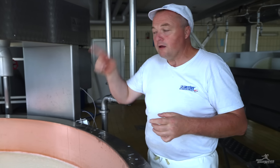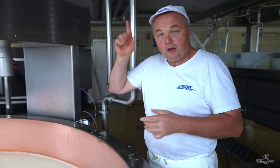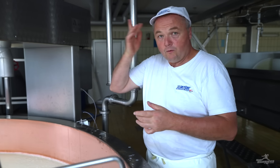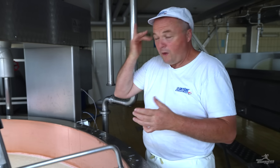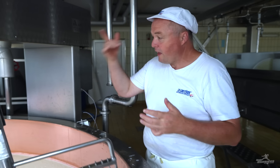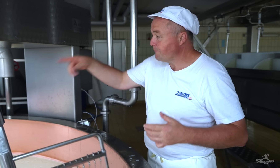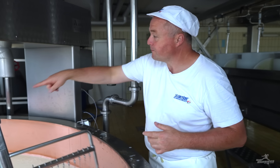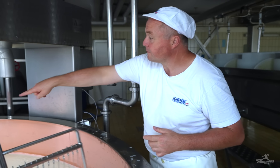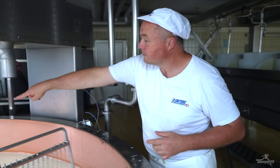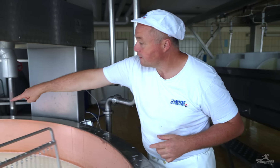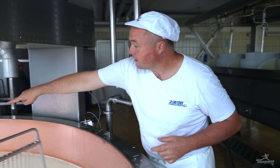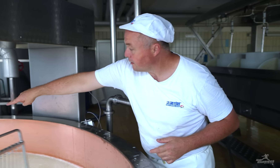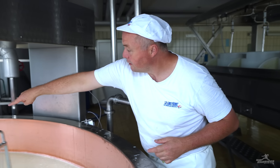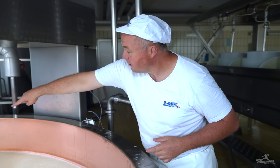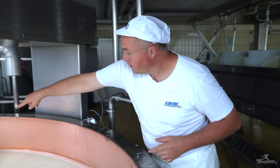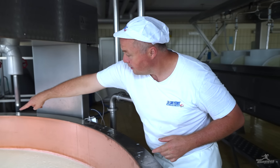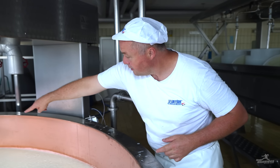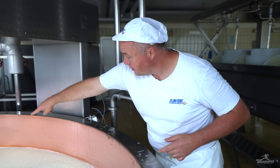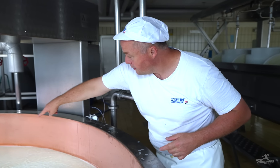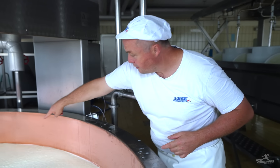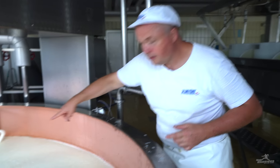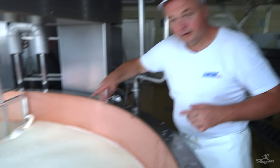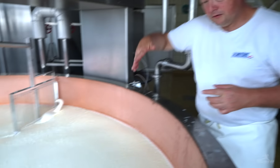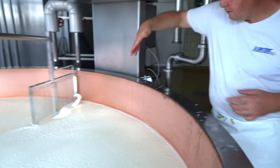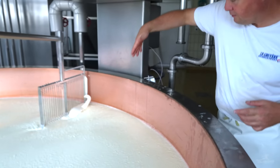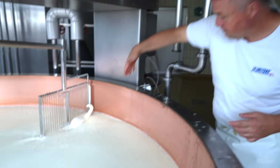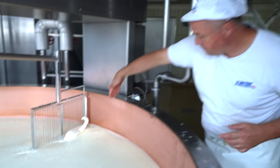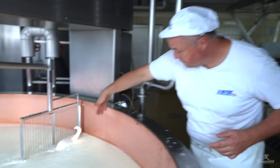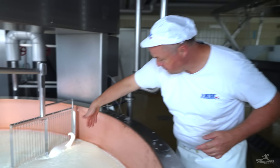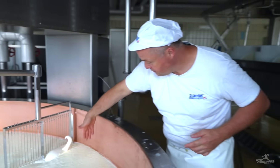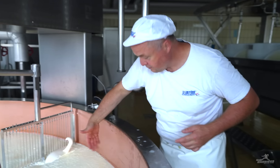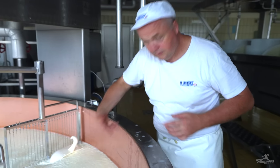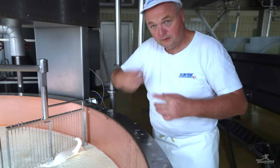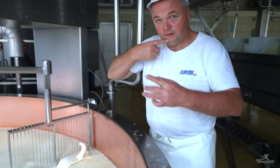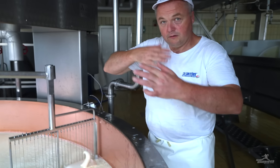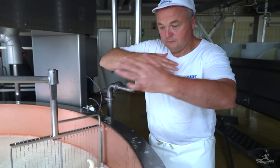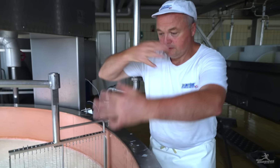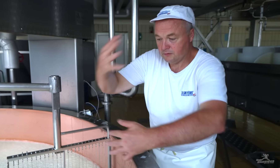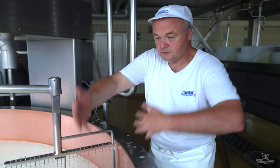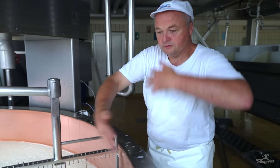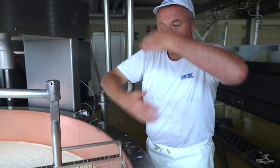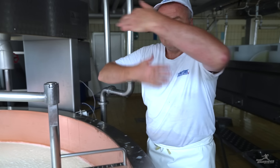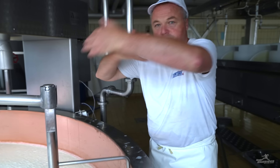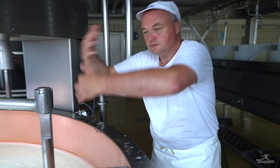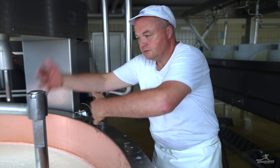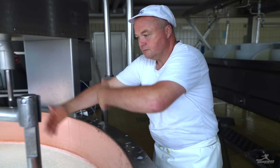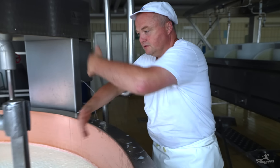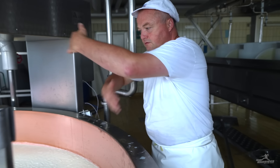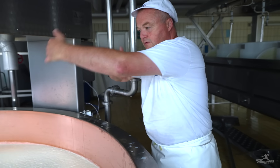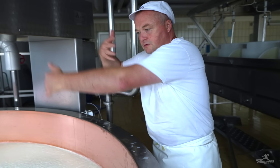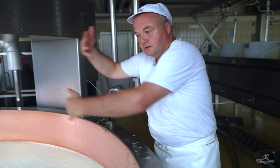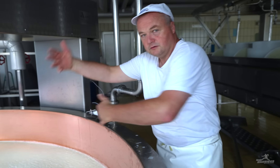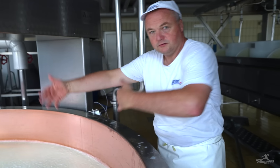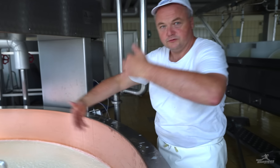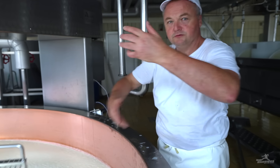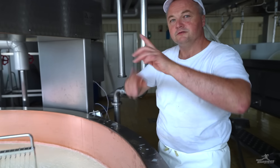This piece upturns the milk from the bottom,